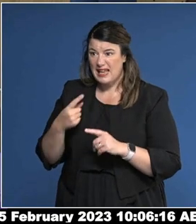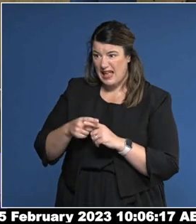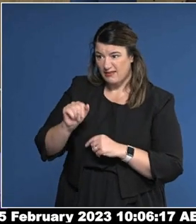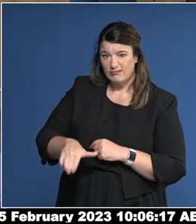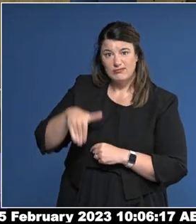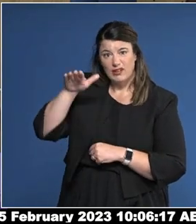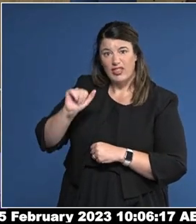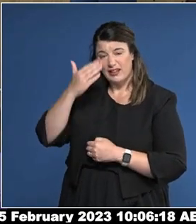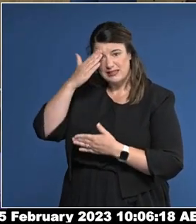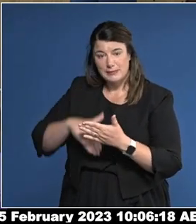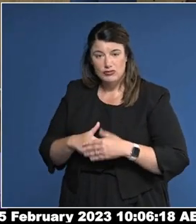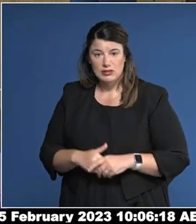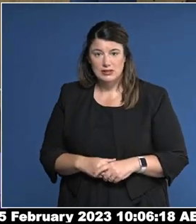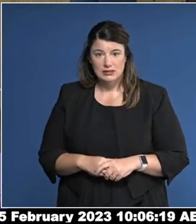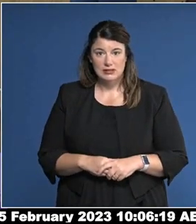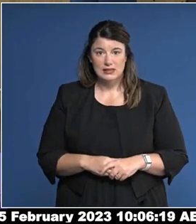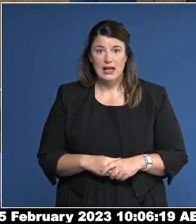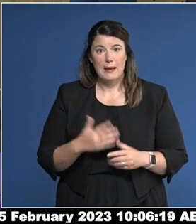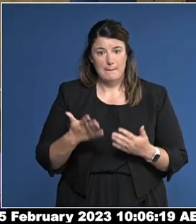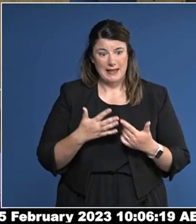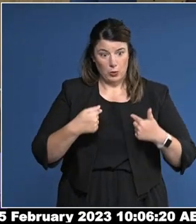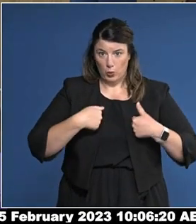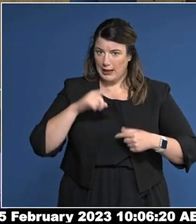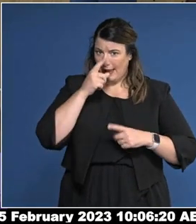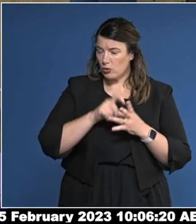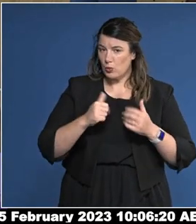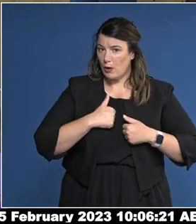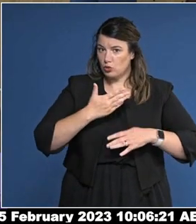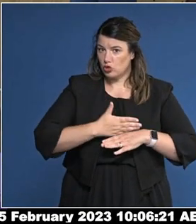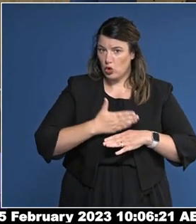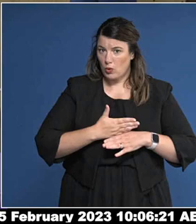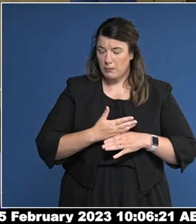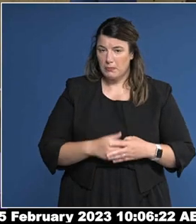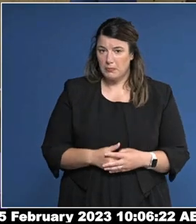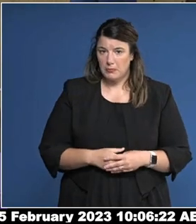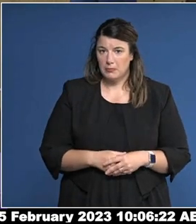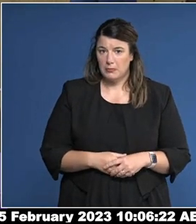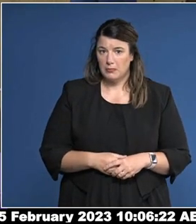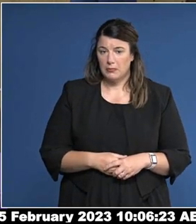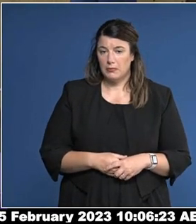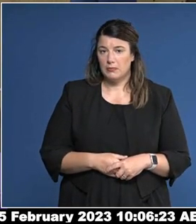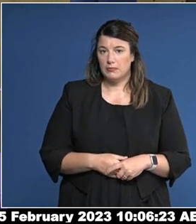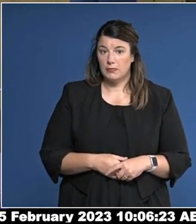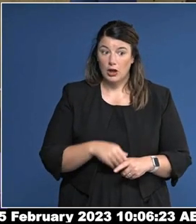discharge its responsibilities effectively; clients were insufficiently involved in the decision-making process.